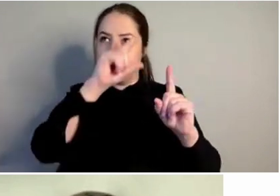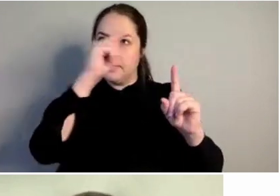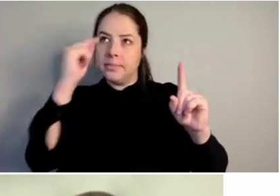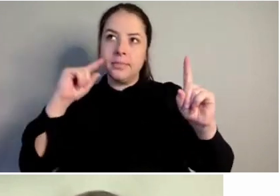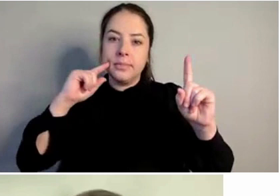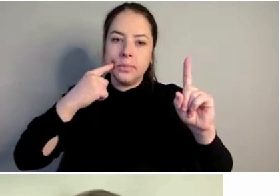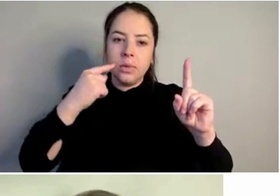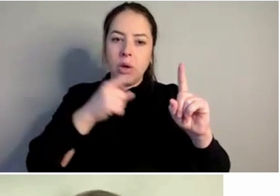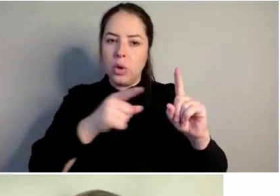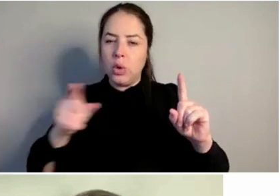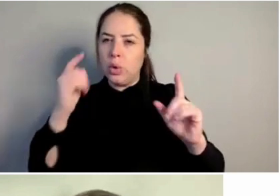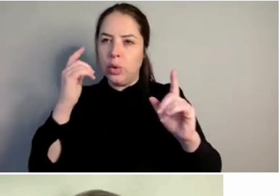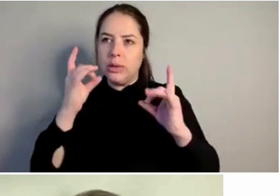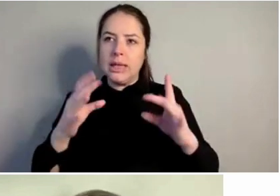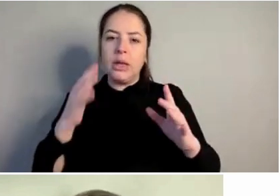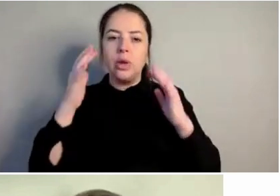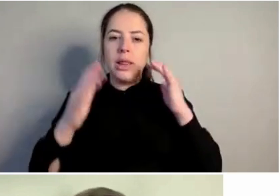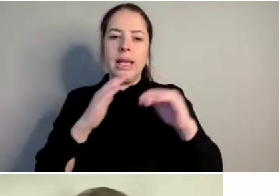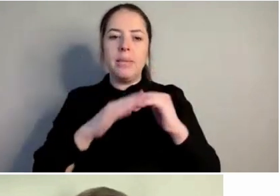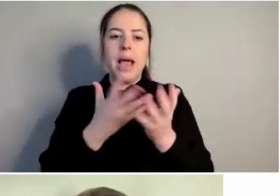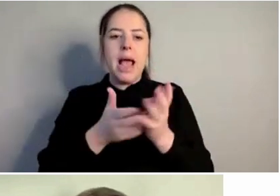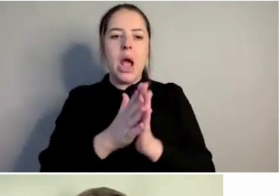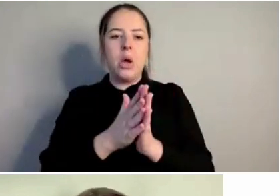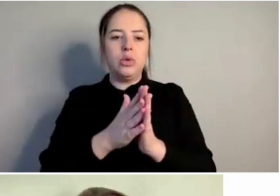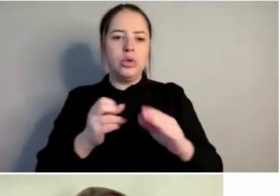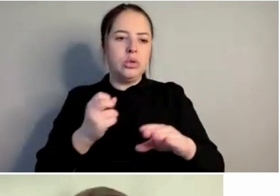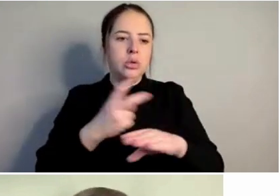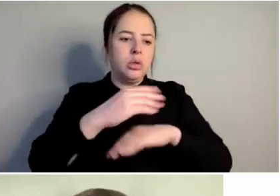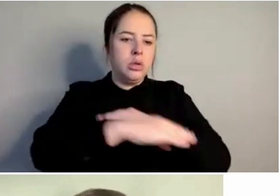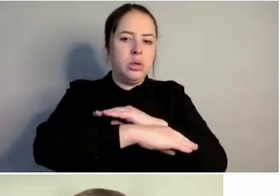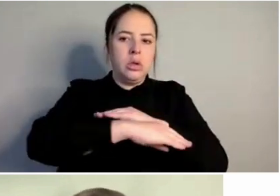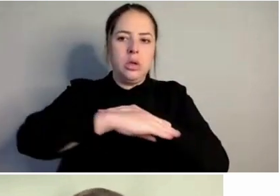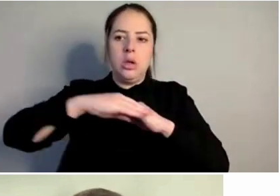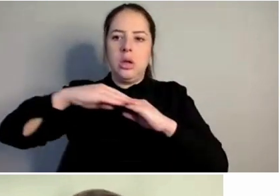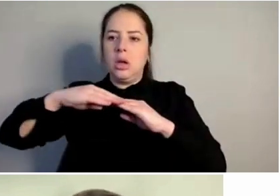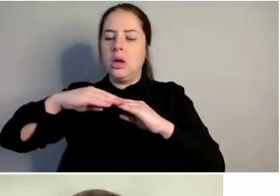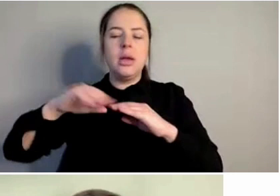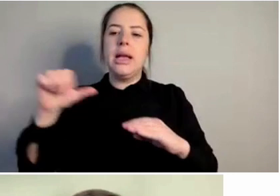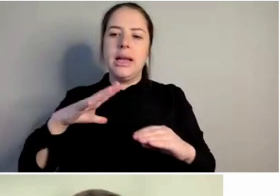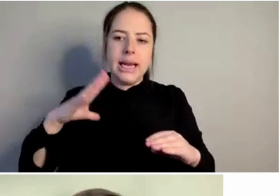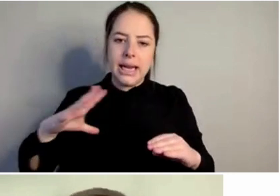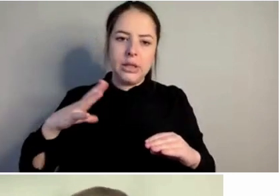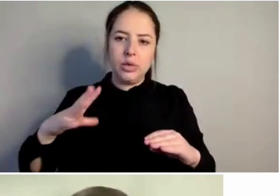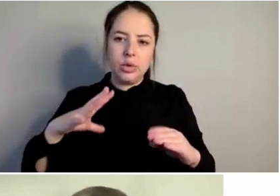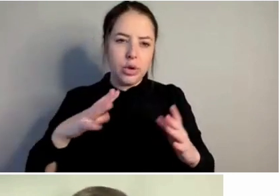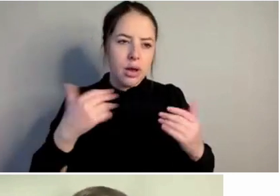overcoming some of those deficits instead of taking advantage of the different perspectives,